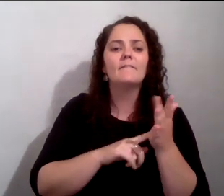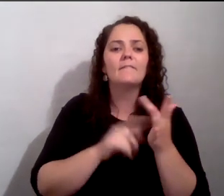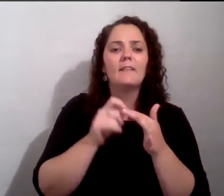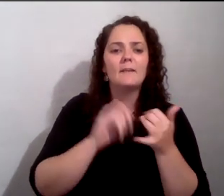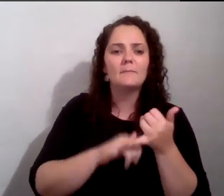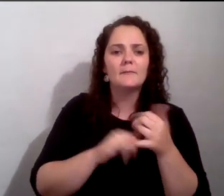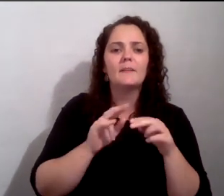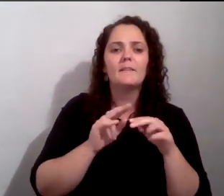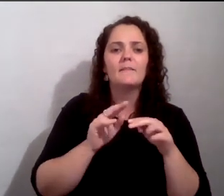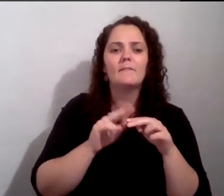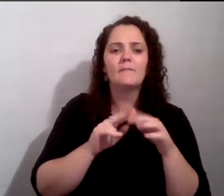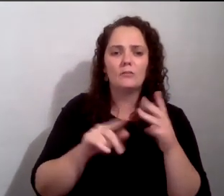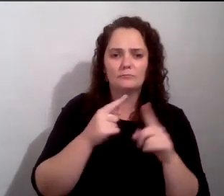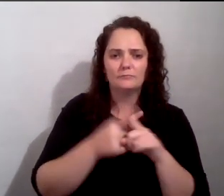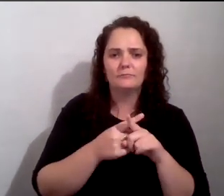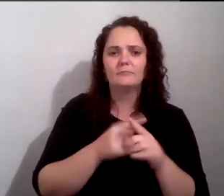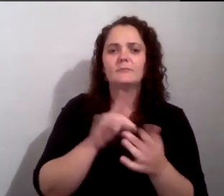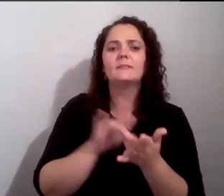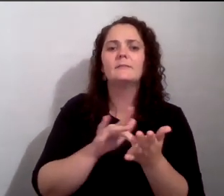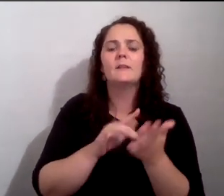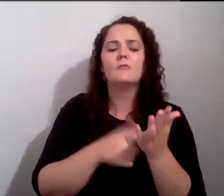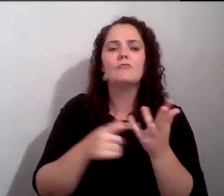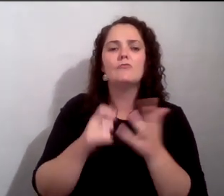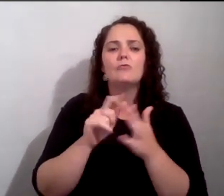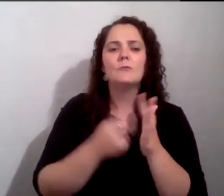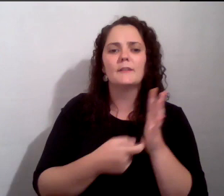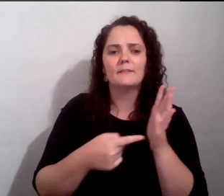middle is Rupert Bunny and on the right hand side is A. M. E. Bale.